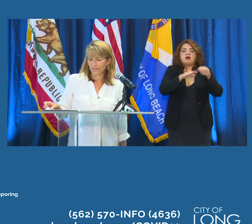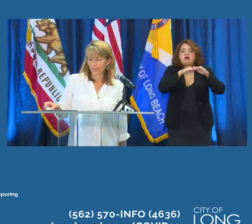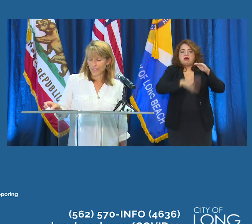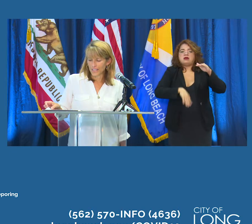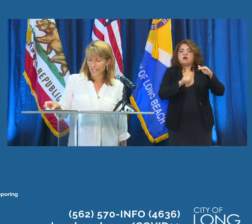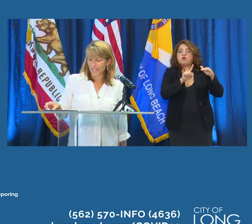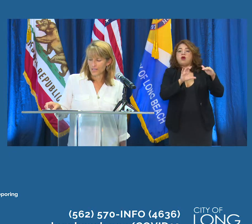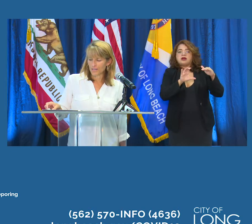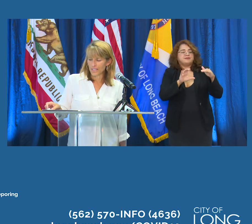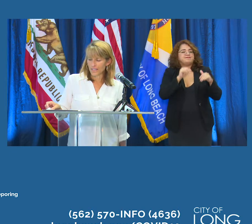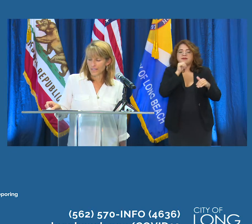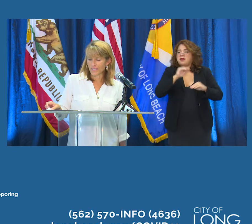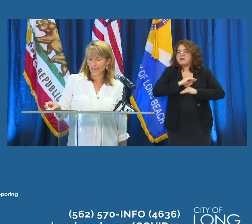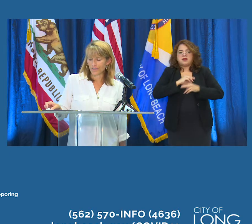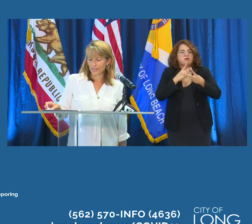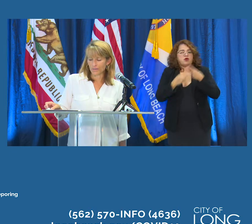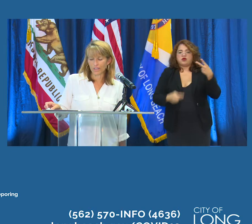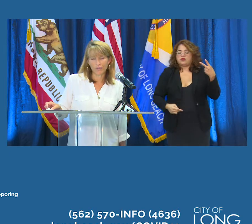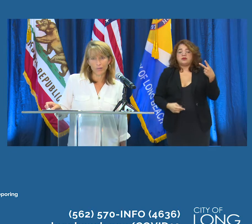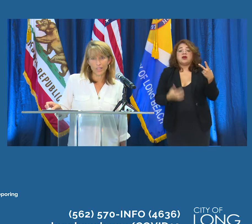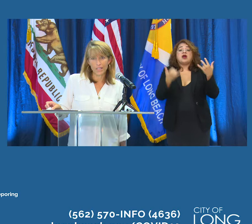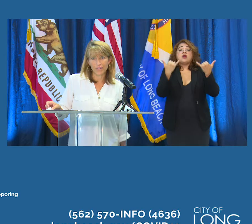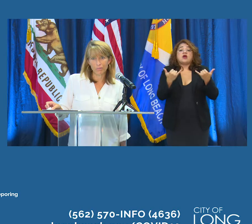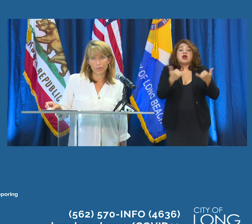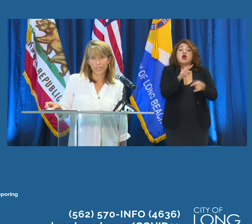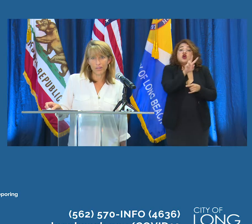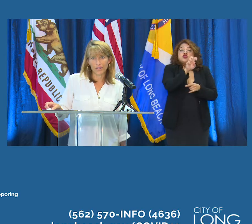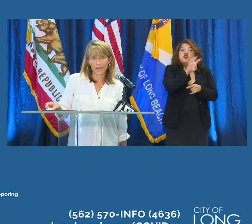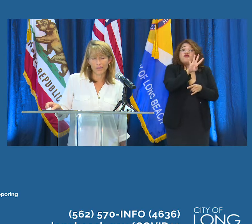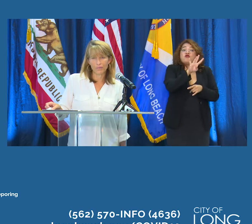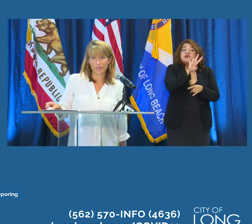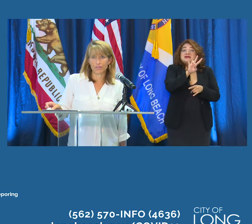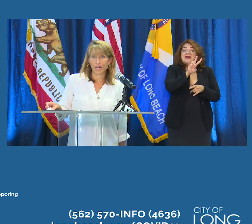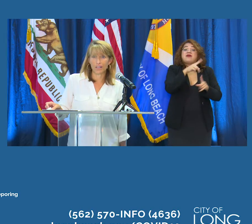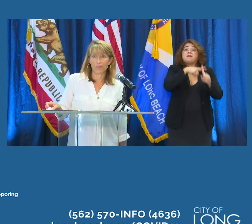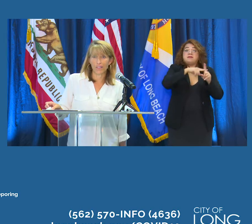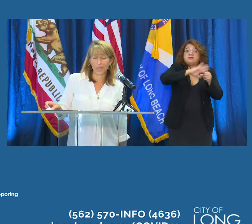Our 14 day case rate is now 247 per one hundred thousand which is far lower than it was.